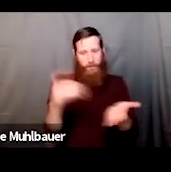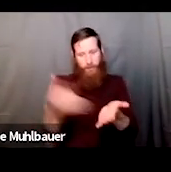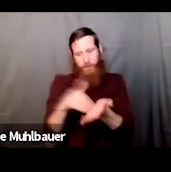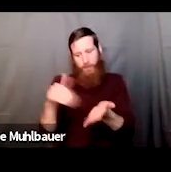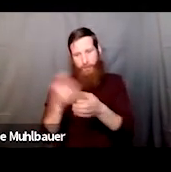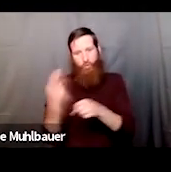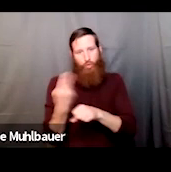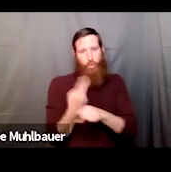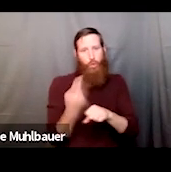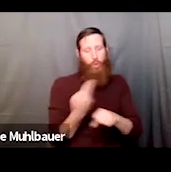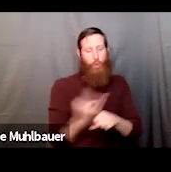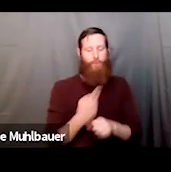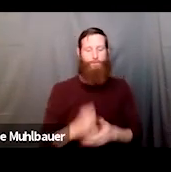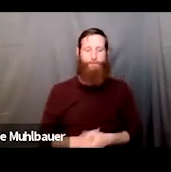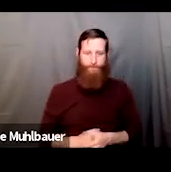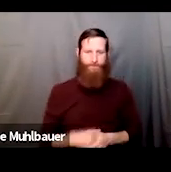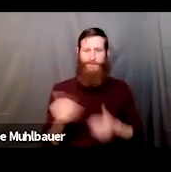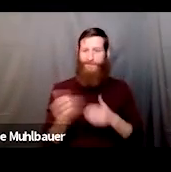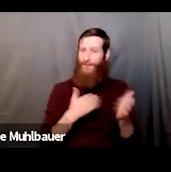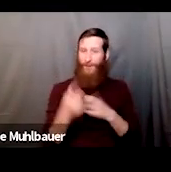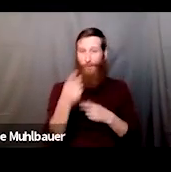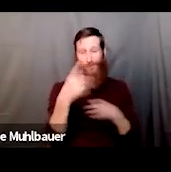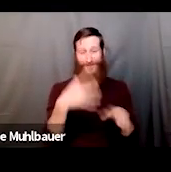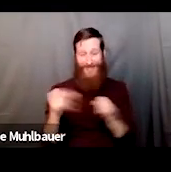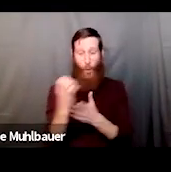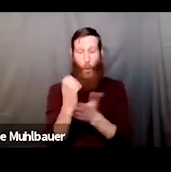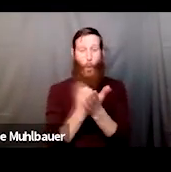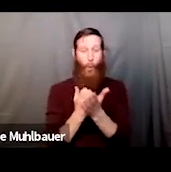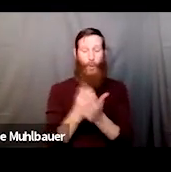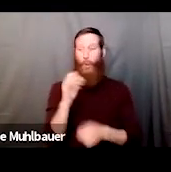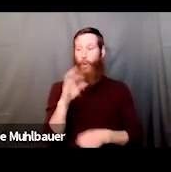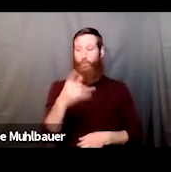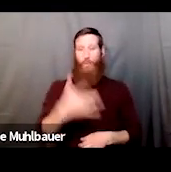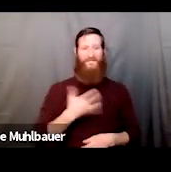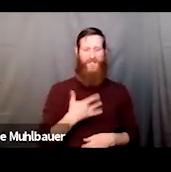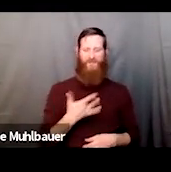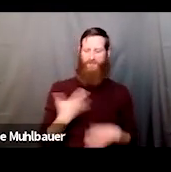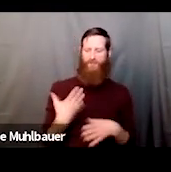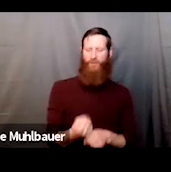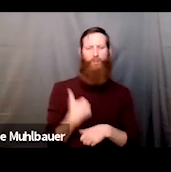Even if you have taken an avalanche rescue course, or you feel pretty confident using the gear.